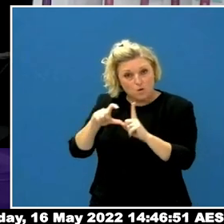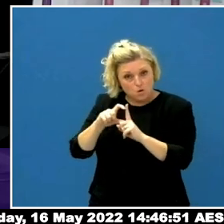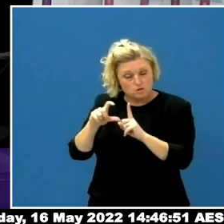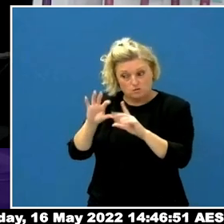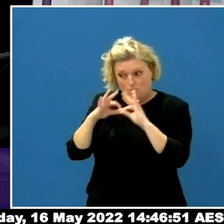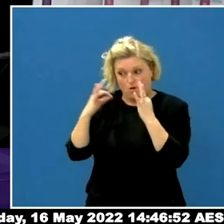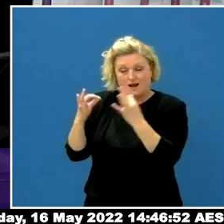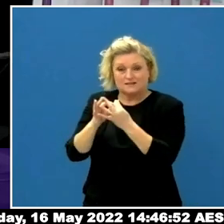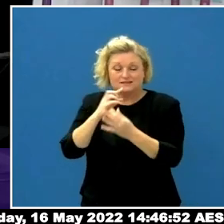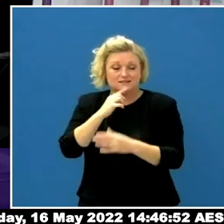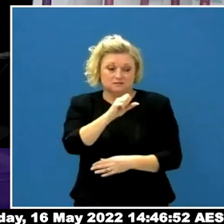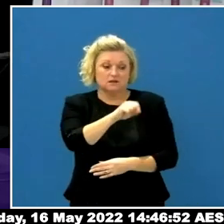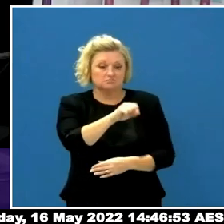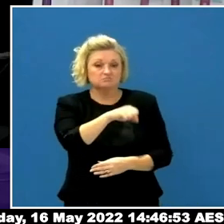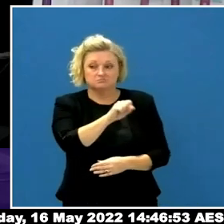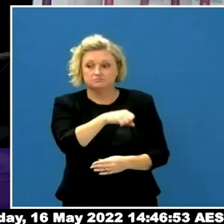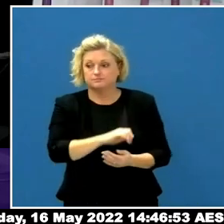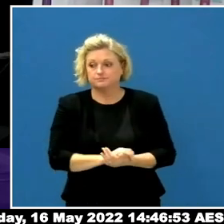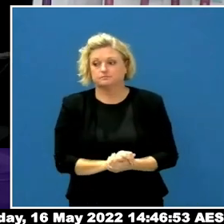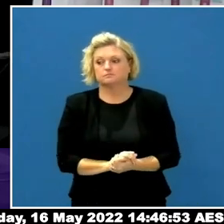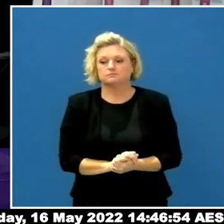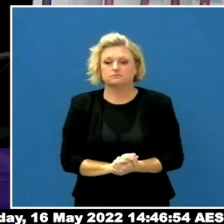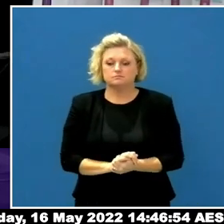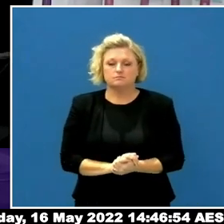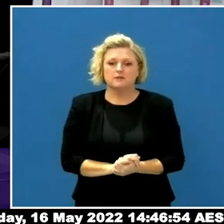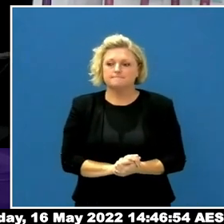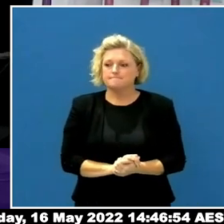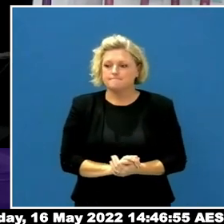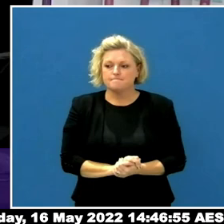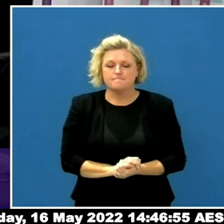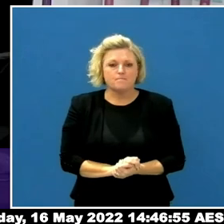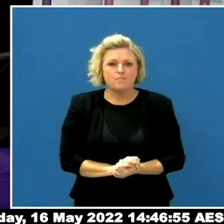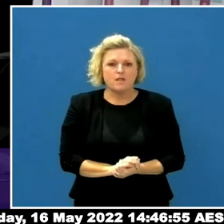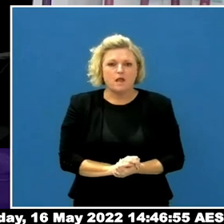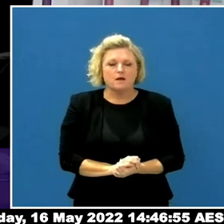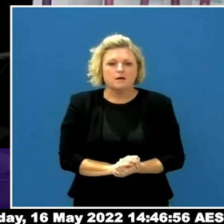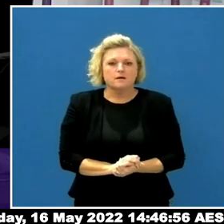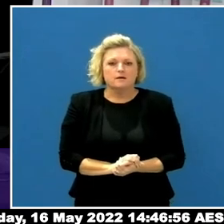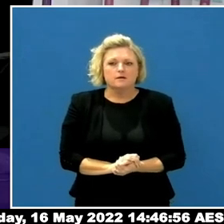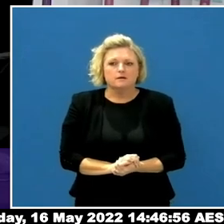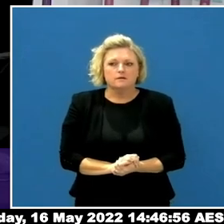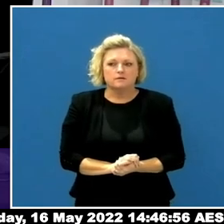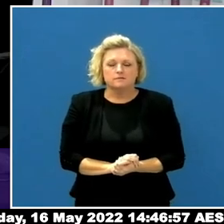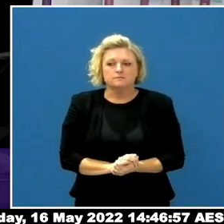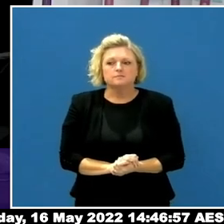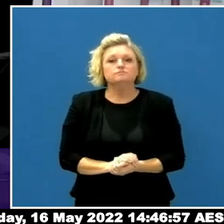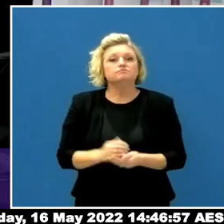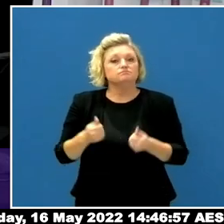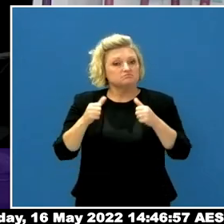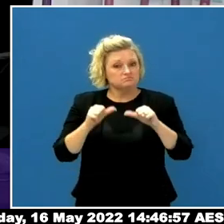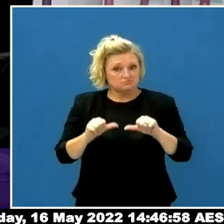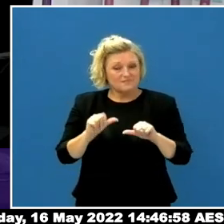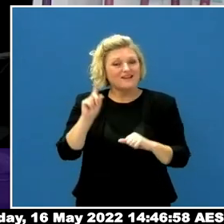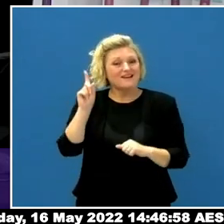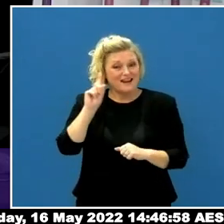The funding that Simon now gets from the NDIS, is that significantly greater than it